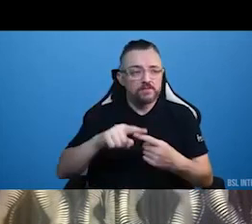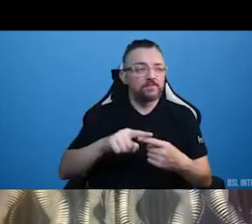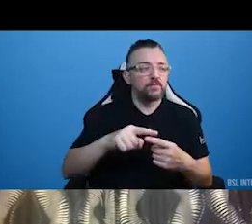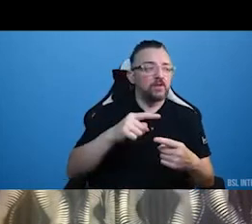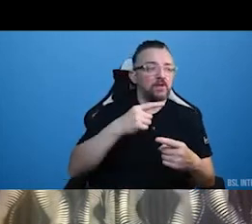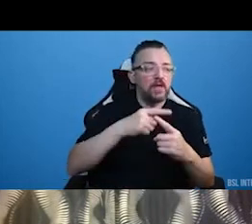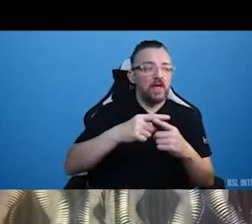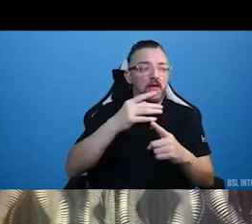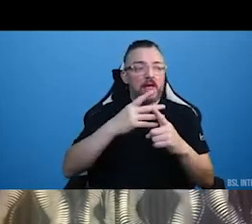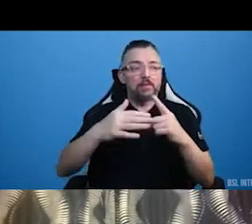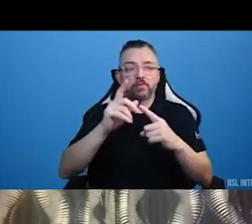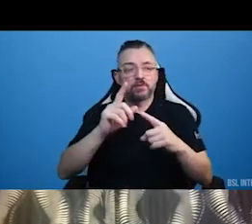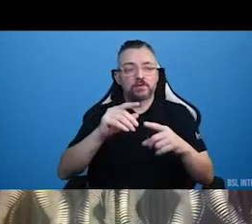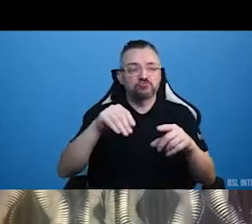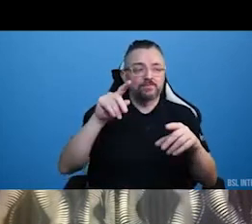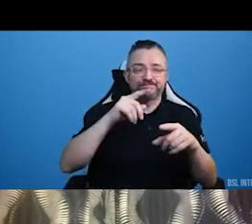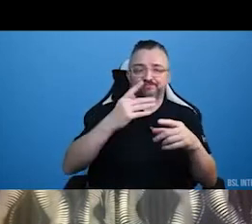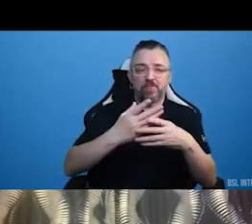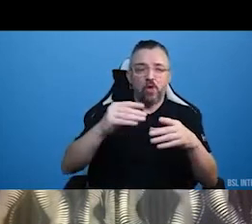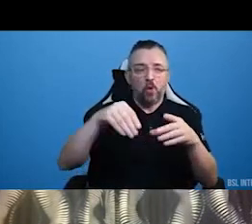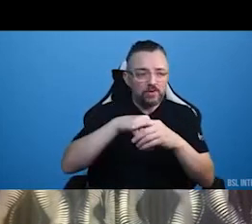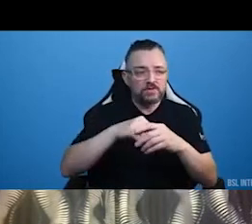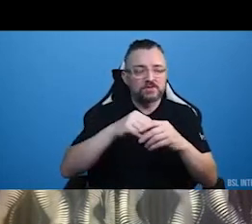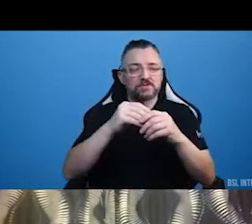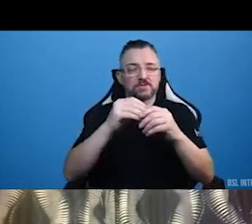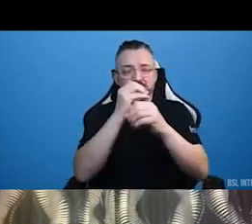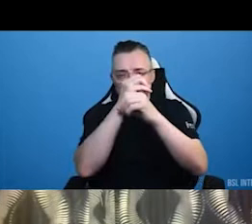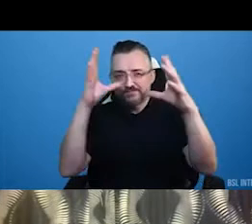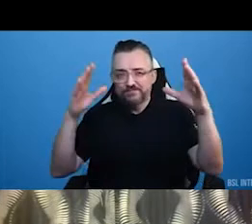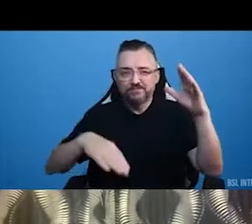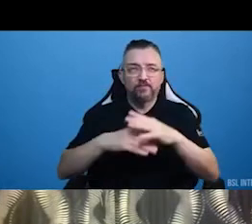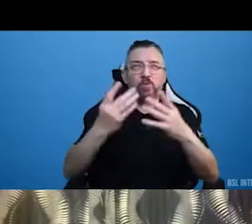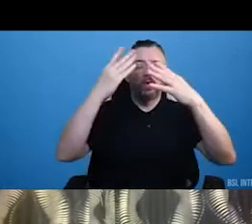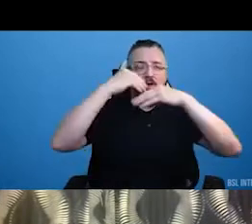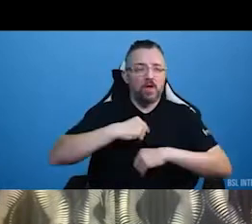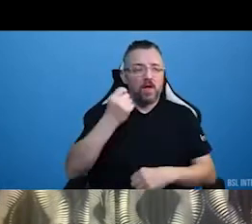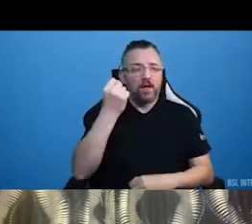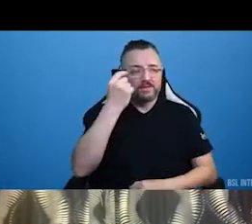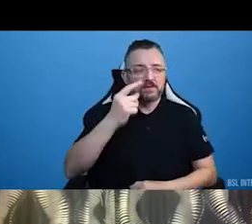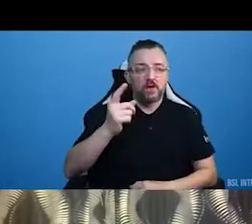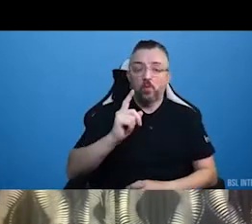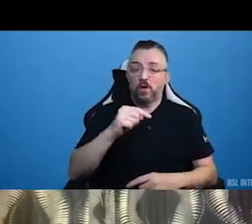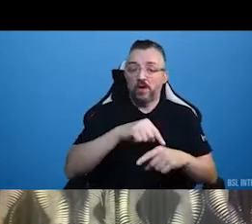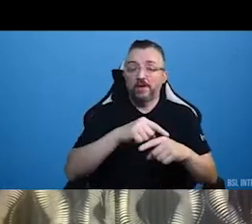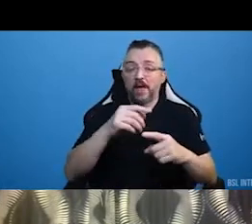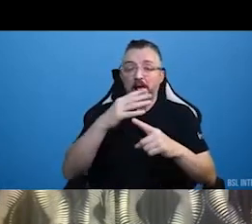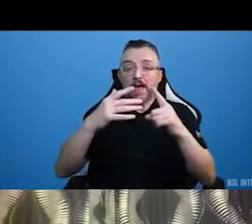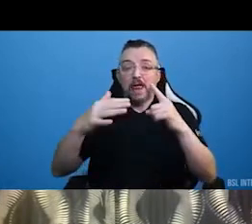and in kind of all education systems. We have not been looking at where every single job that we do links to climate.